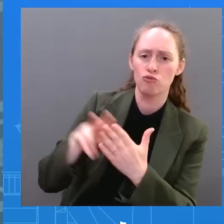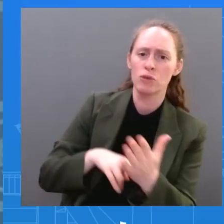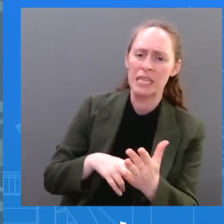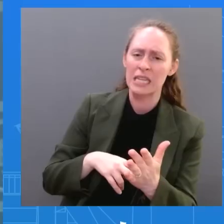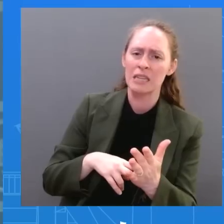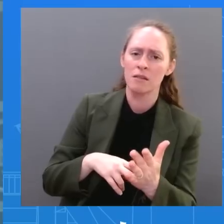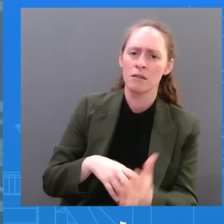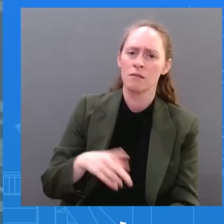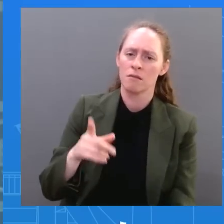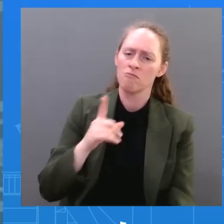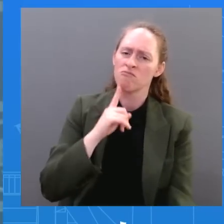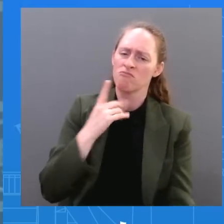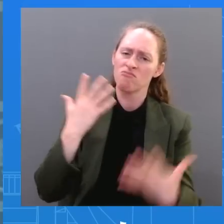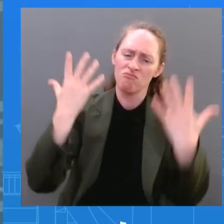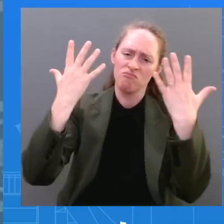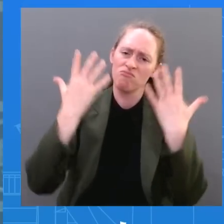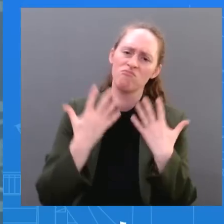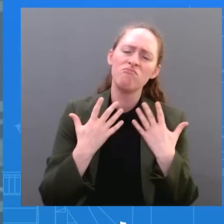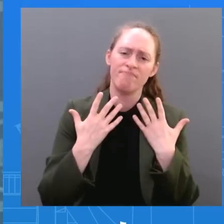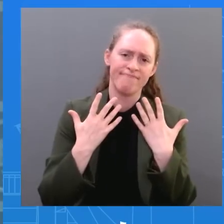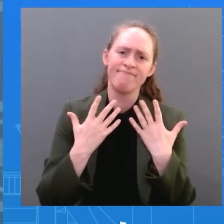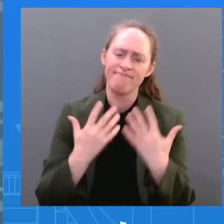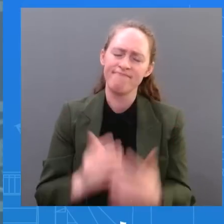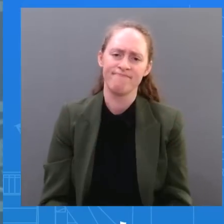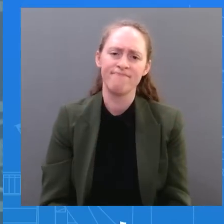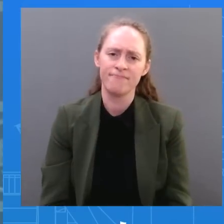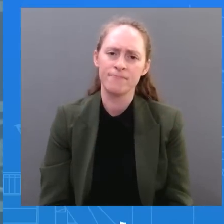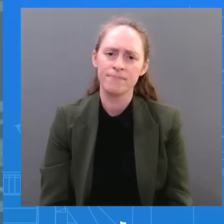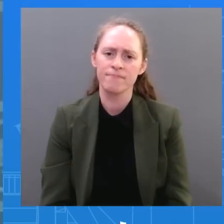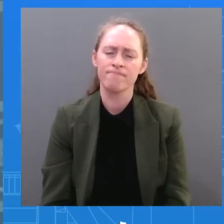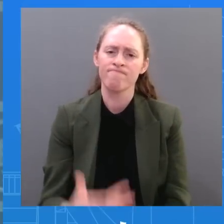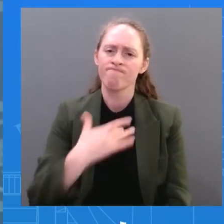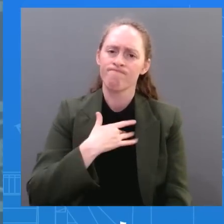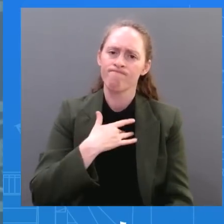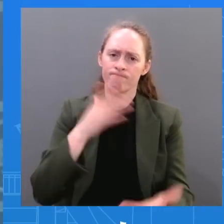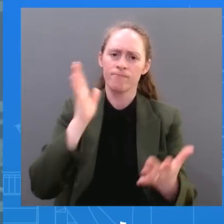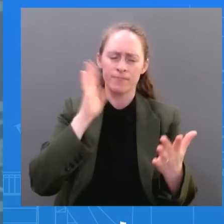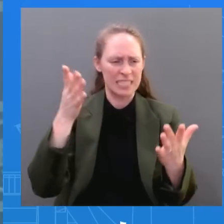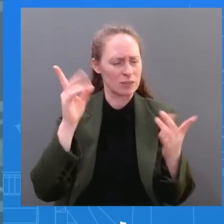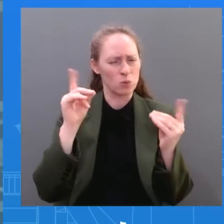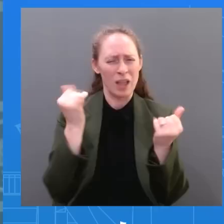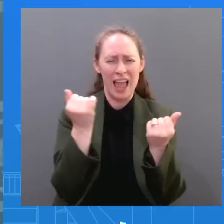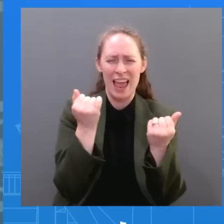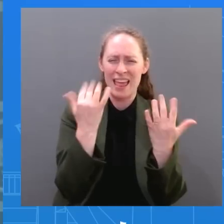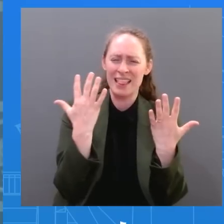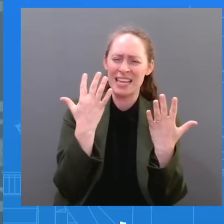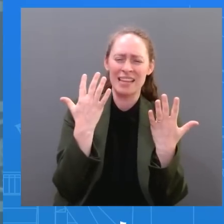the President is going to do everything that he can, in his power, to -- to bring her home,